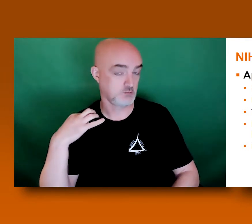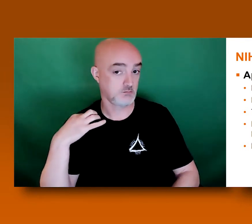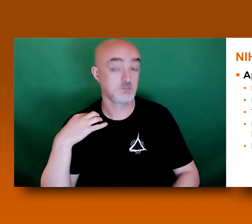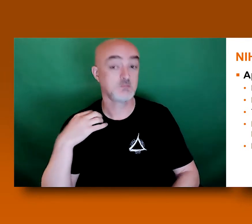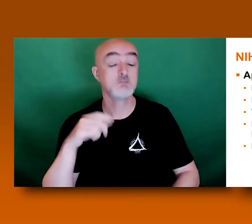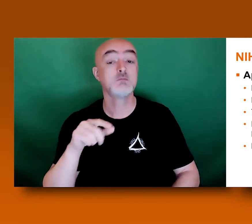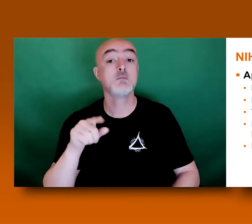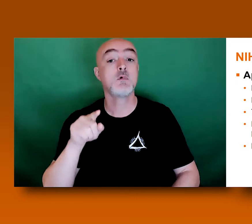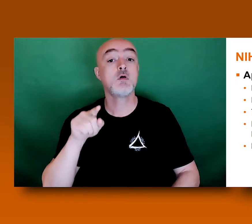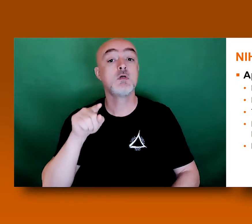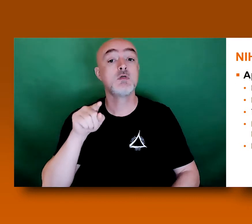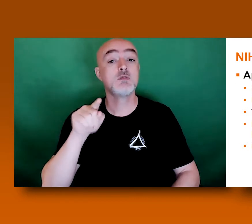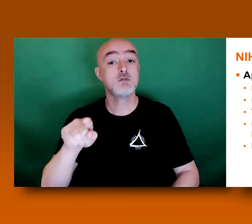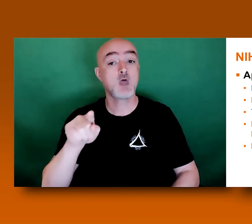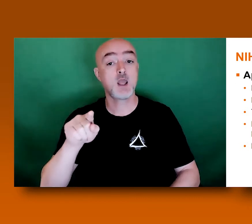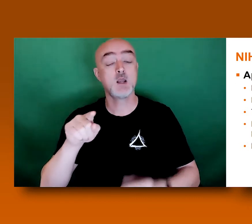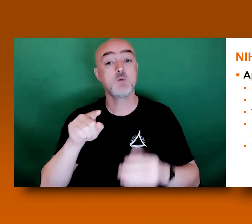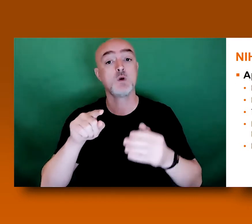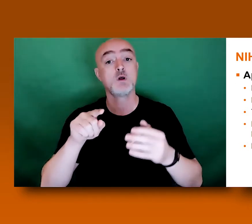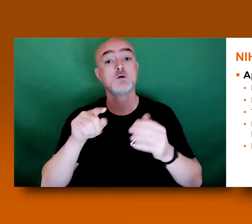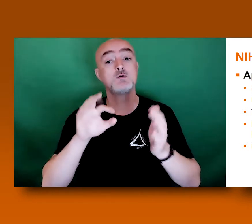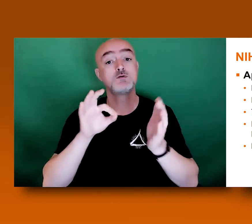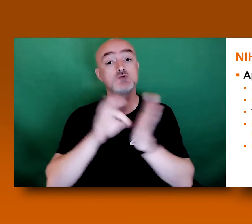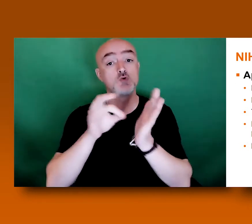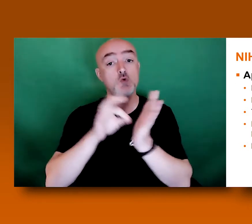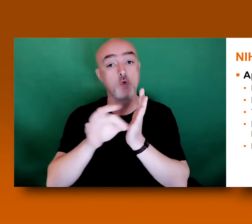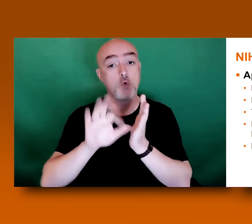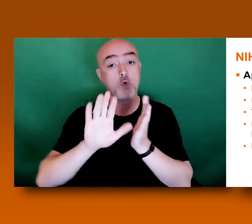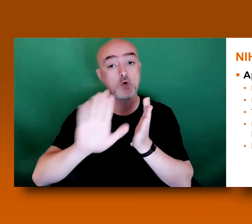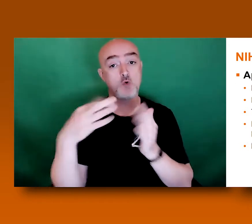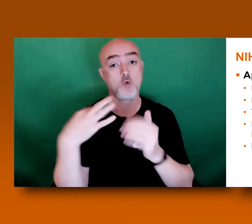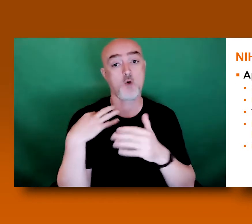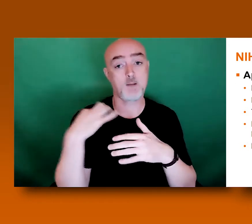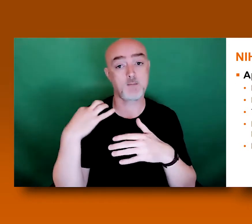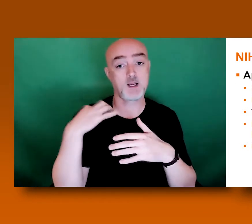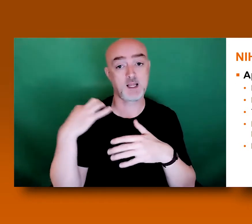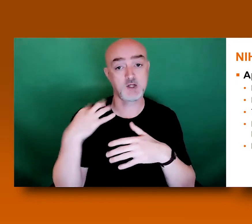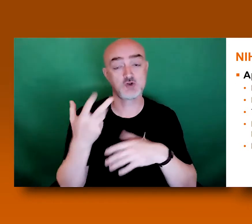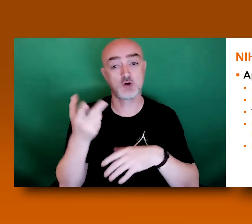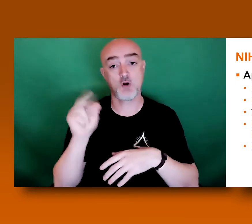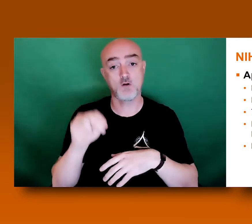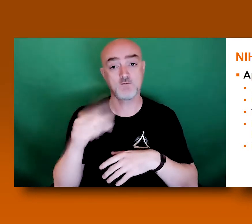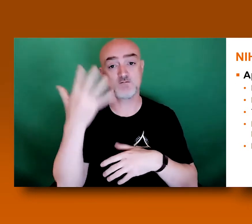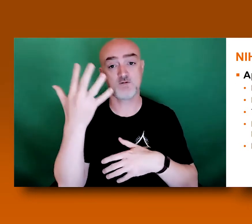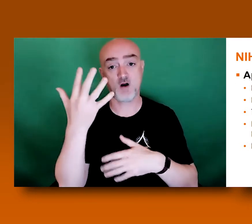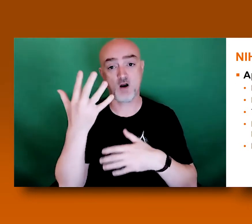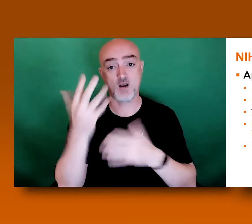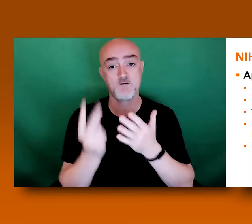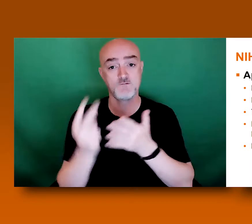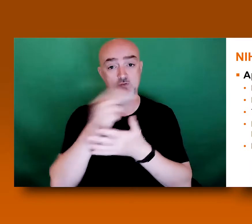on those applications individually. They will then score the application